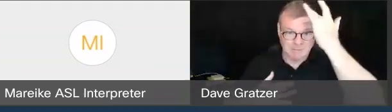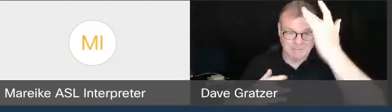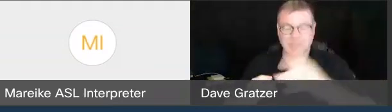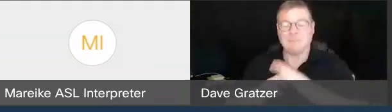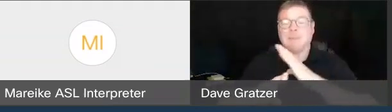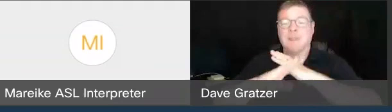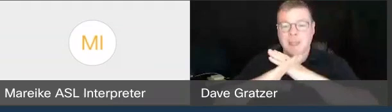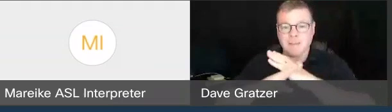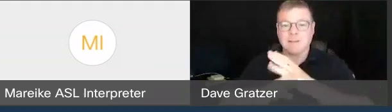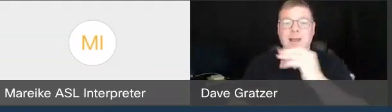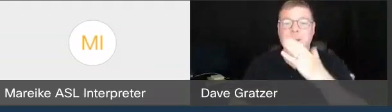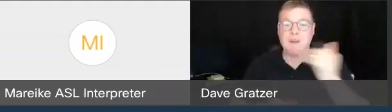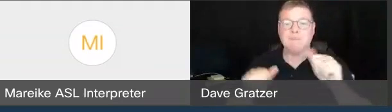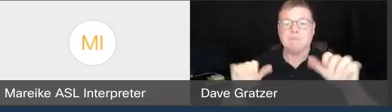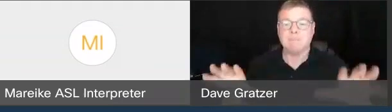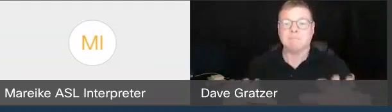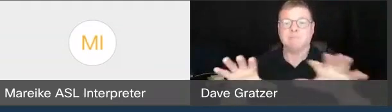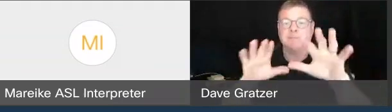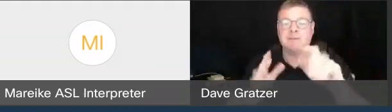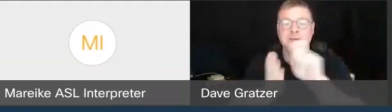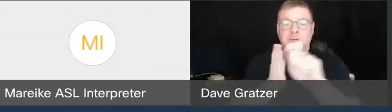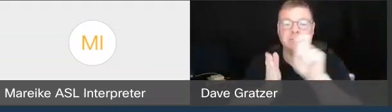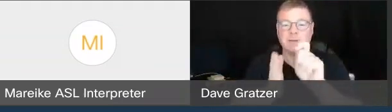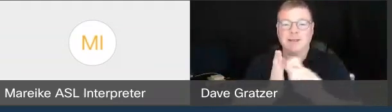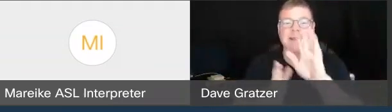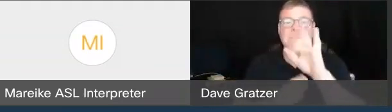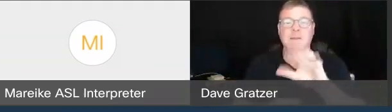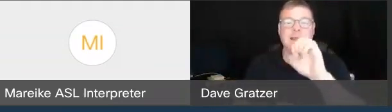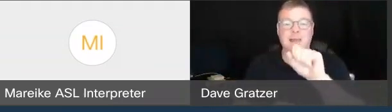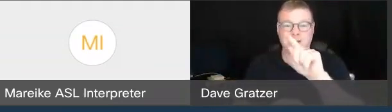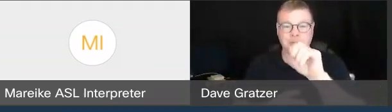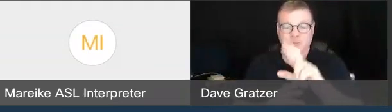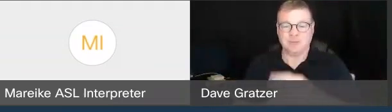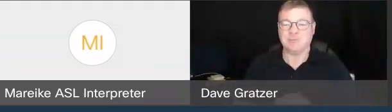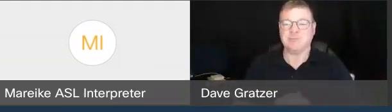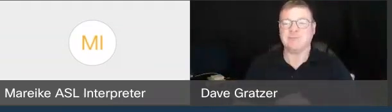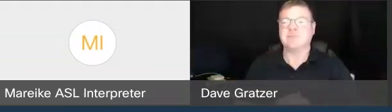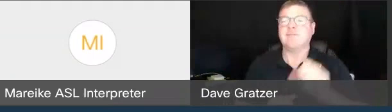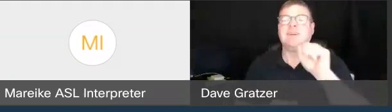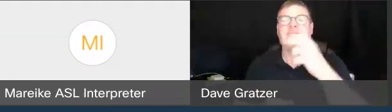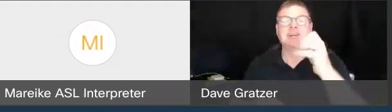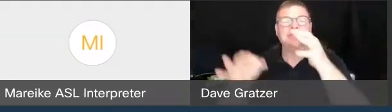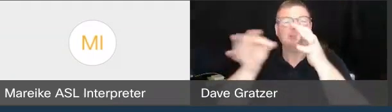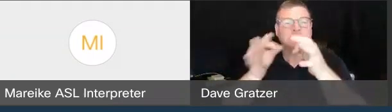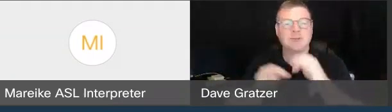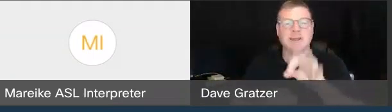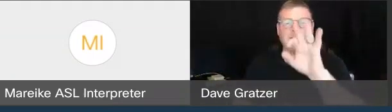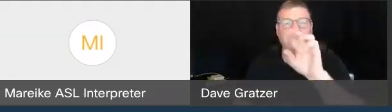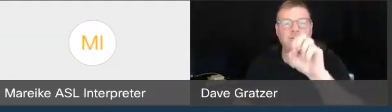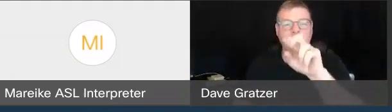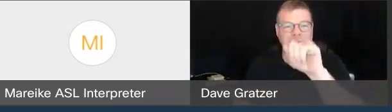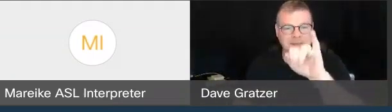and Best Practices written by Esther Galleta et al. She describes Forensic Assertive Community